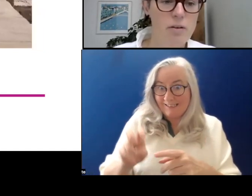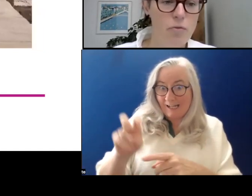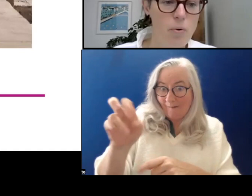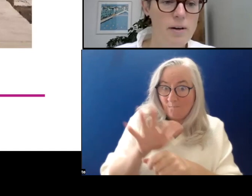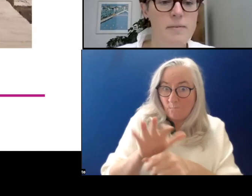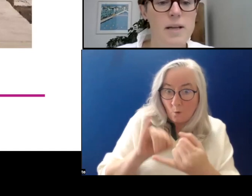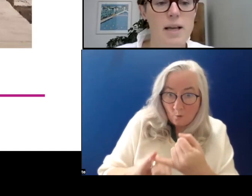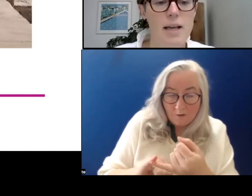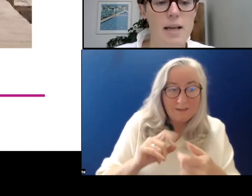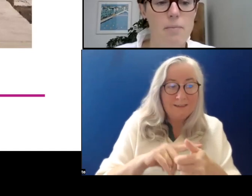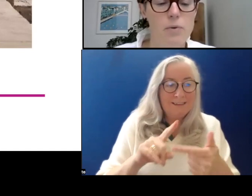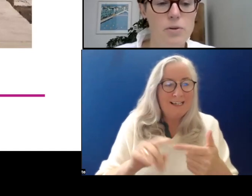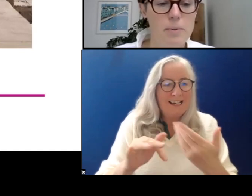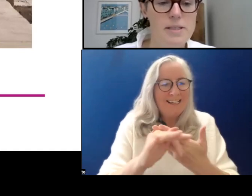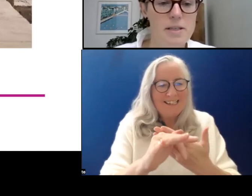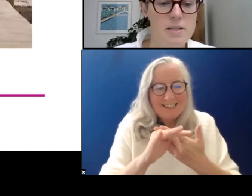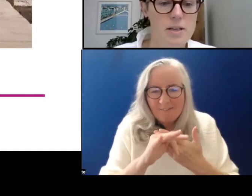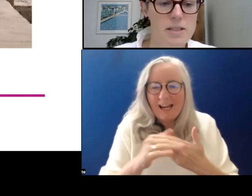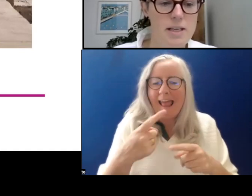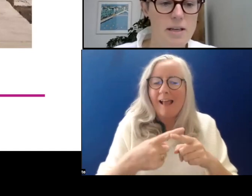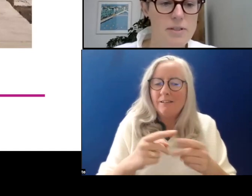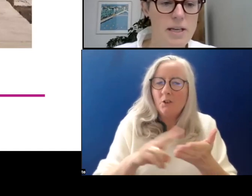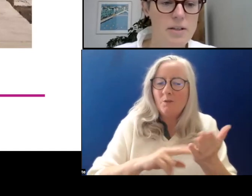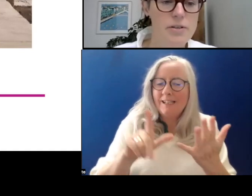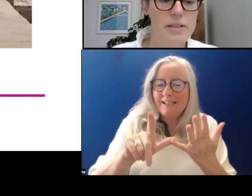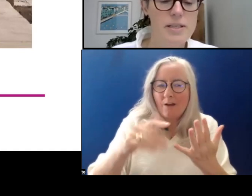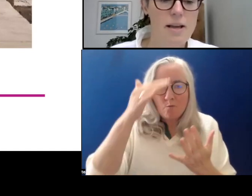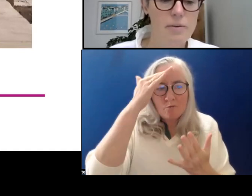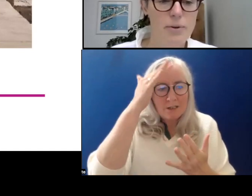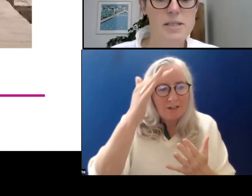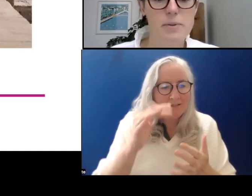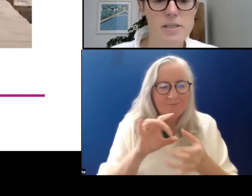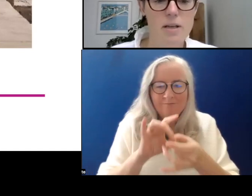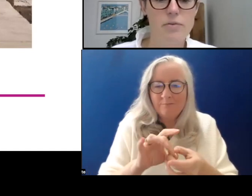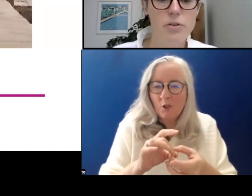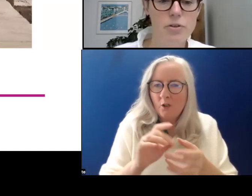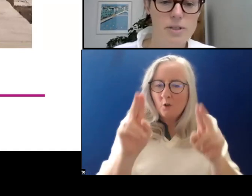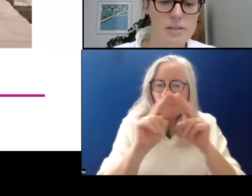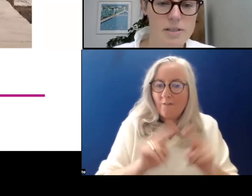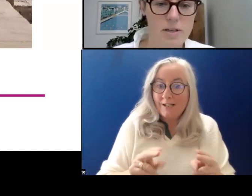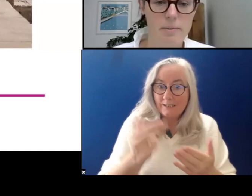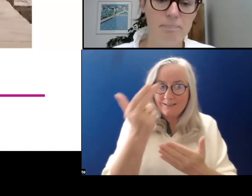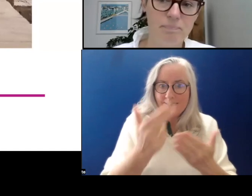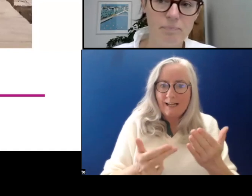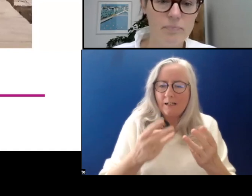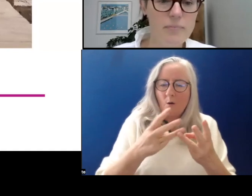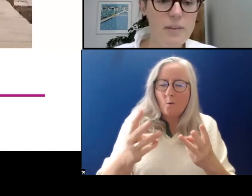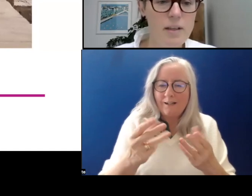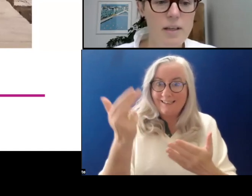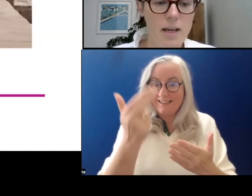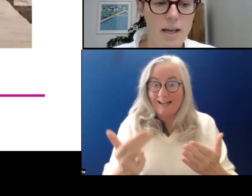for we'll talk about stair design and safety and using the seven principles of Universal Design